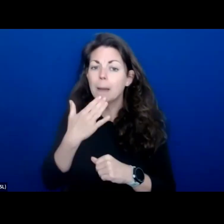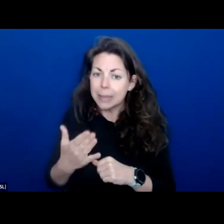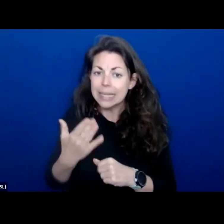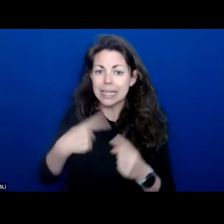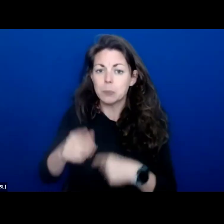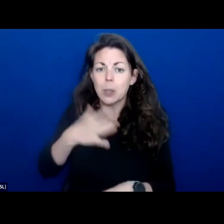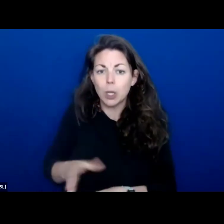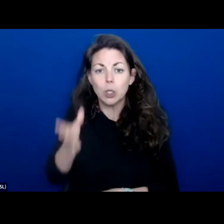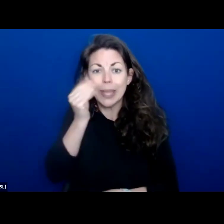your thoughts today.